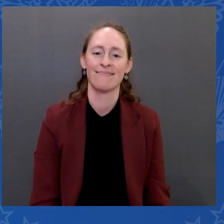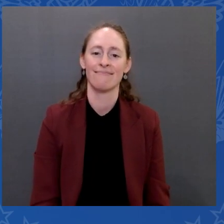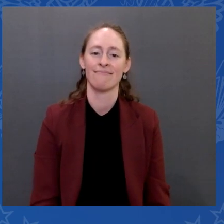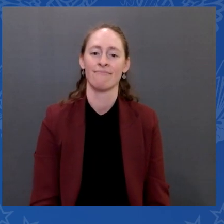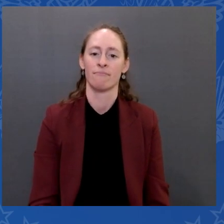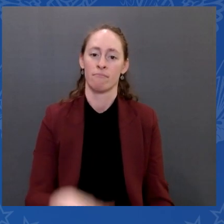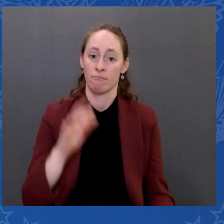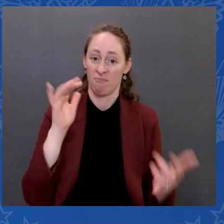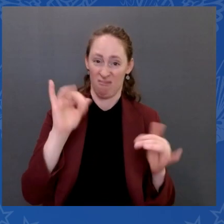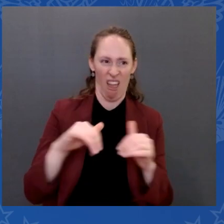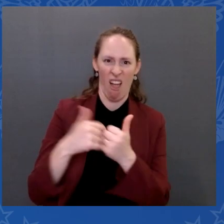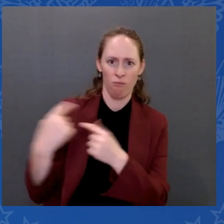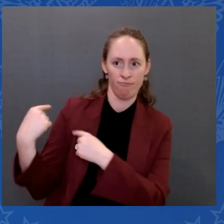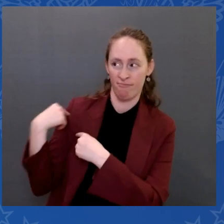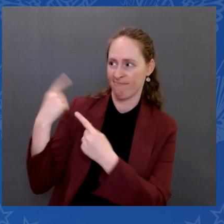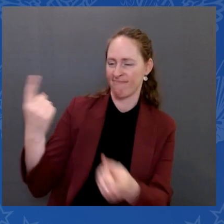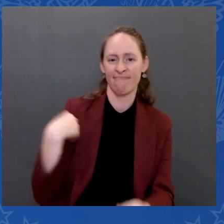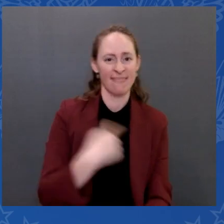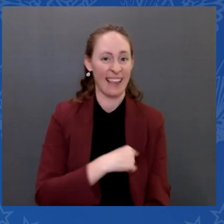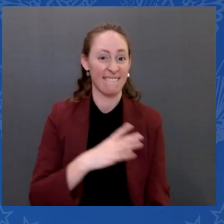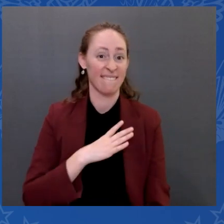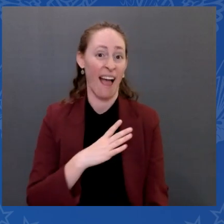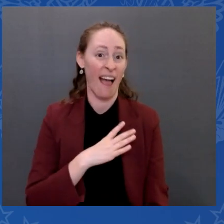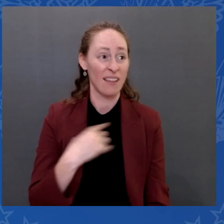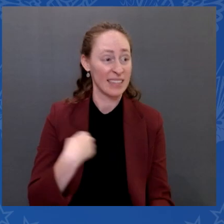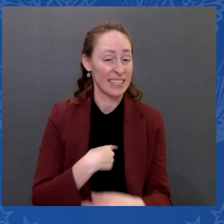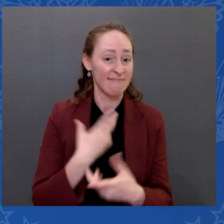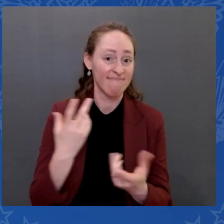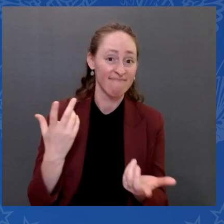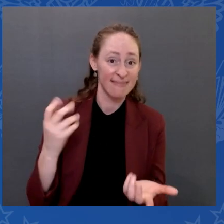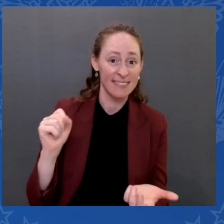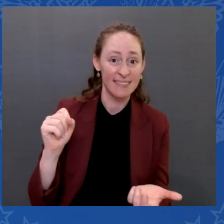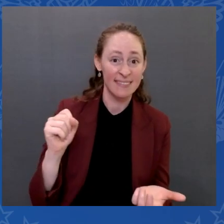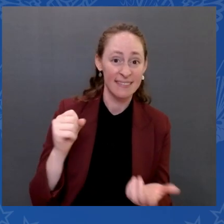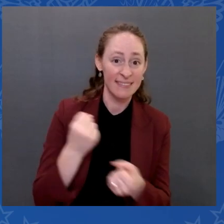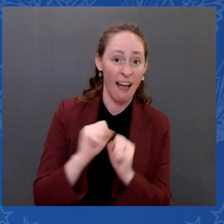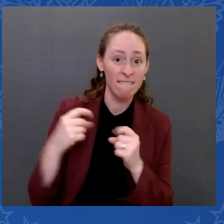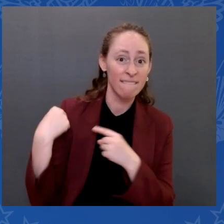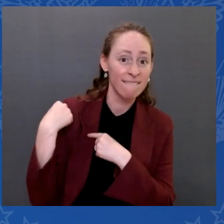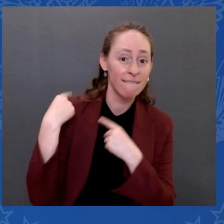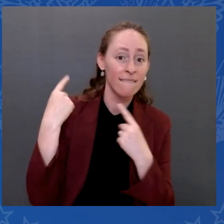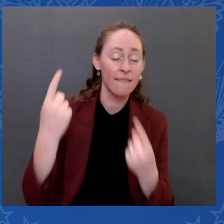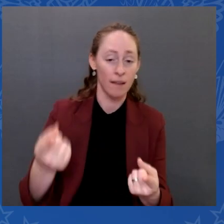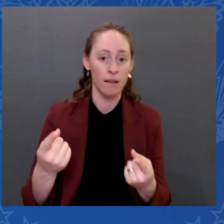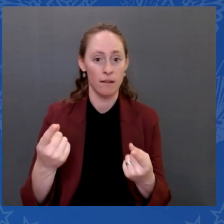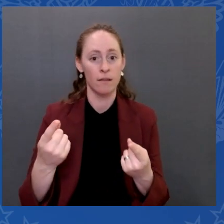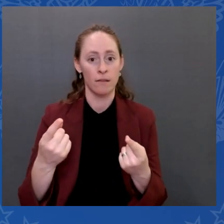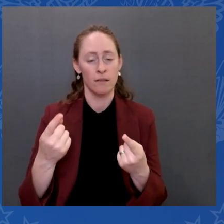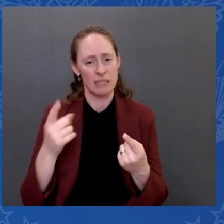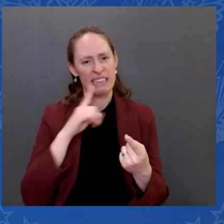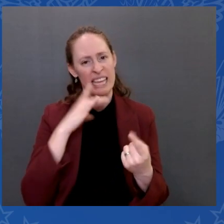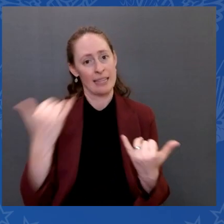which is something that you have talked about for years now, to actually get it done is going to make a massive difference